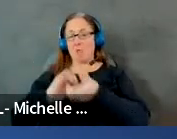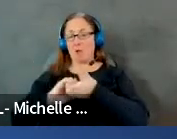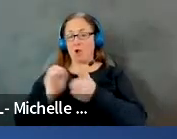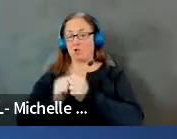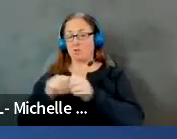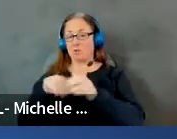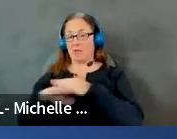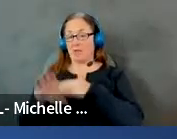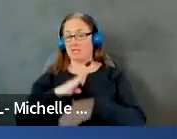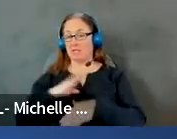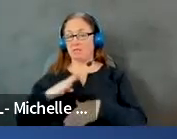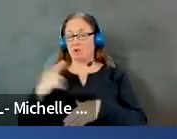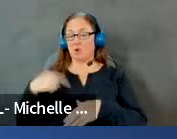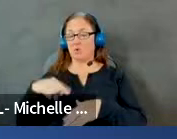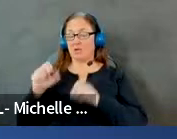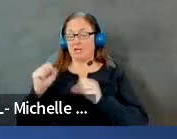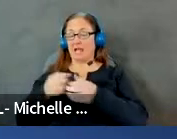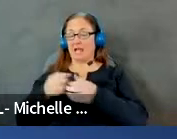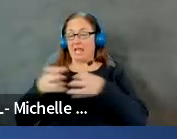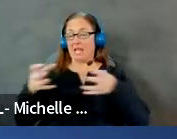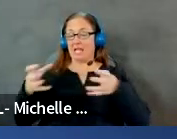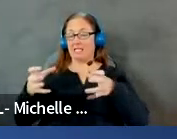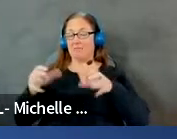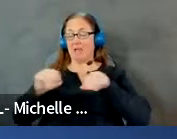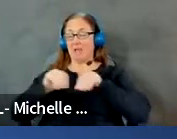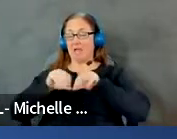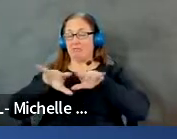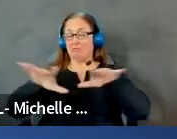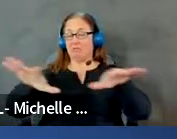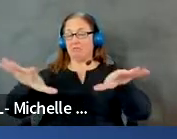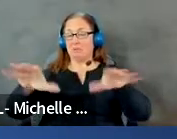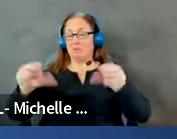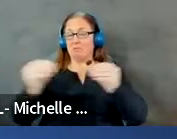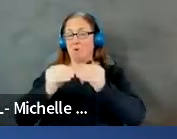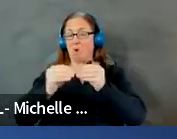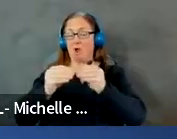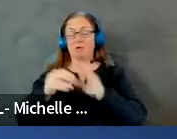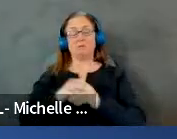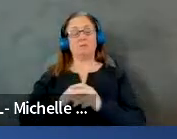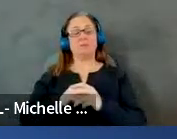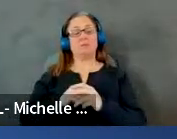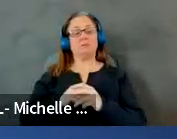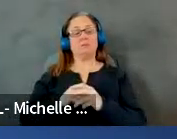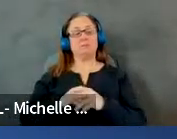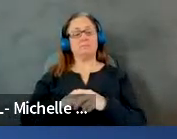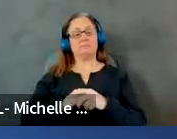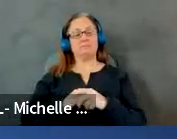Board that we can expand its reach further. And next slide, please. And I can turn